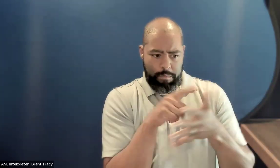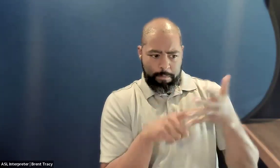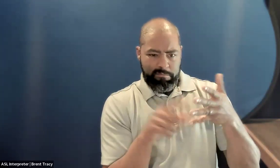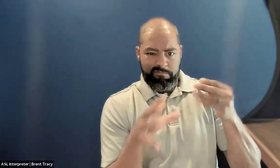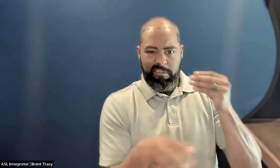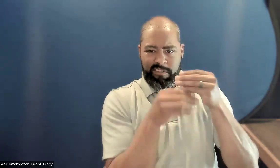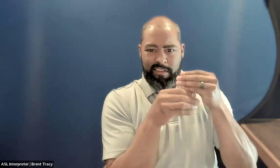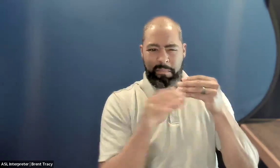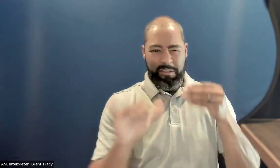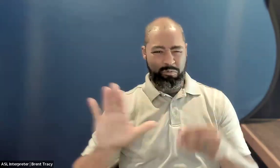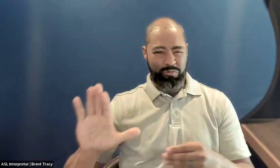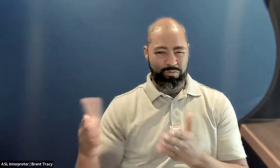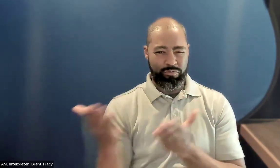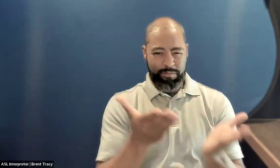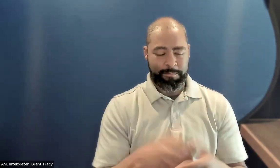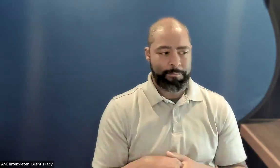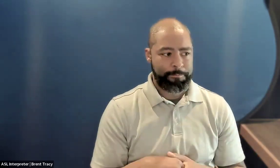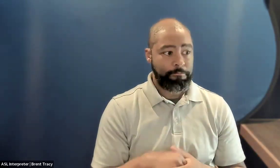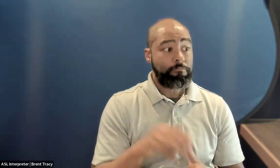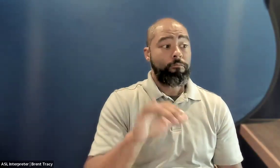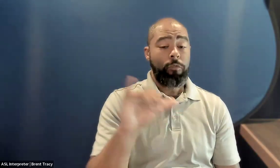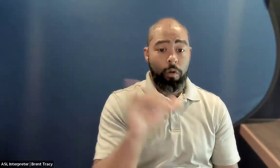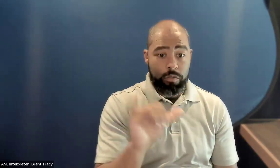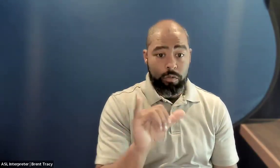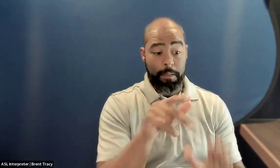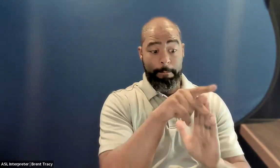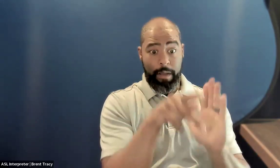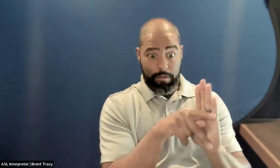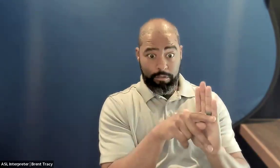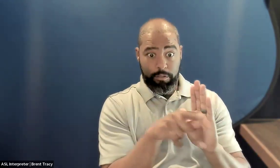area of consideration and to lower the acreage at which the